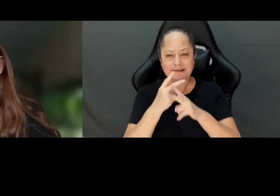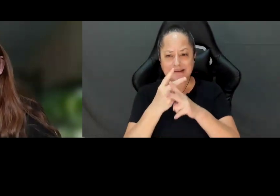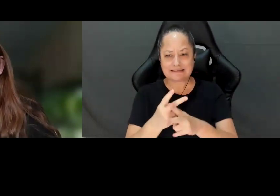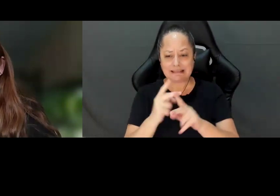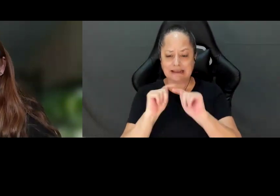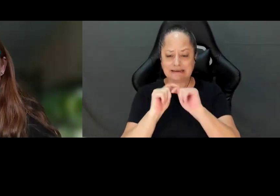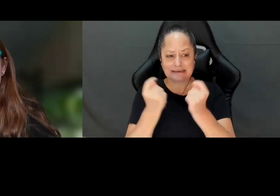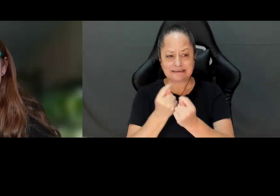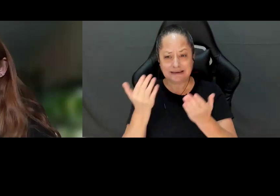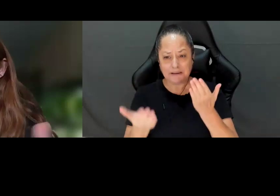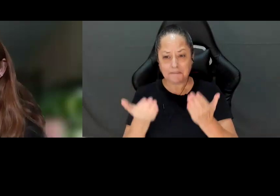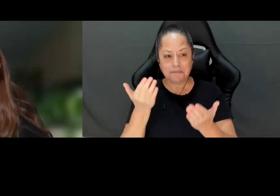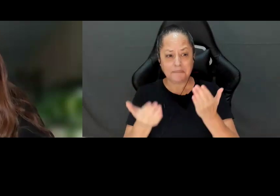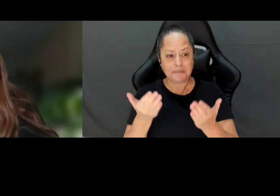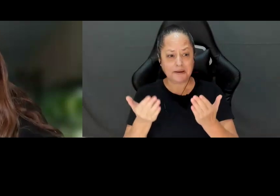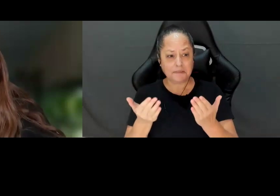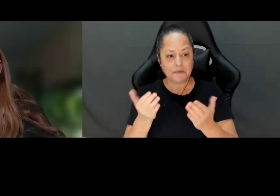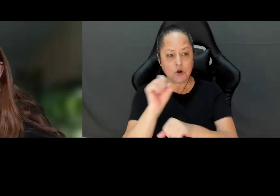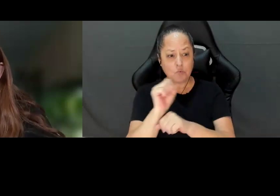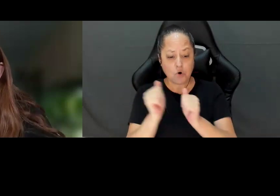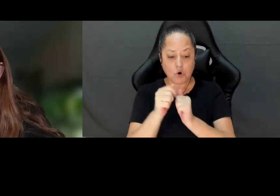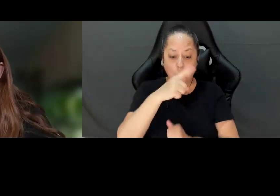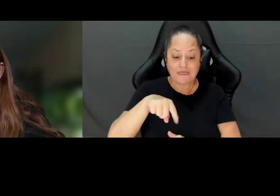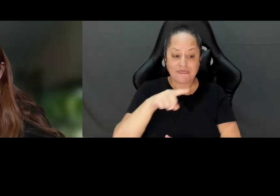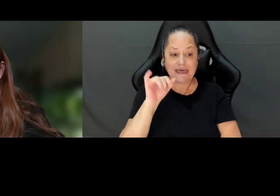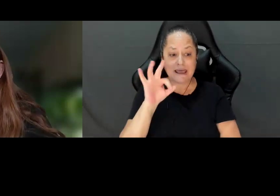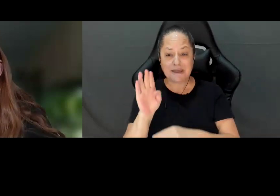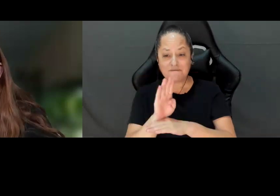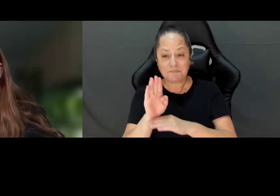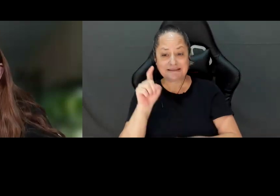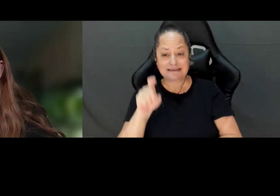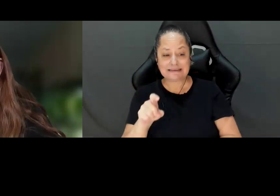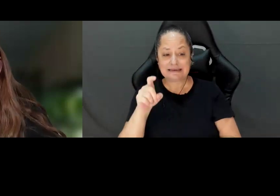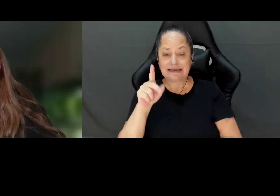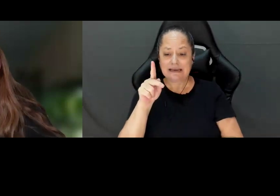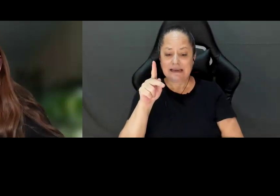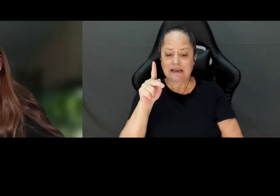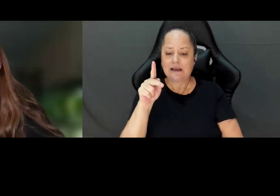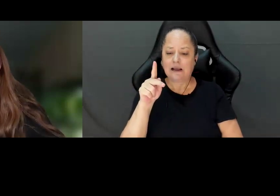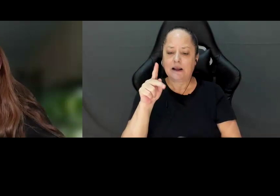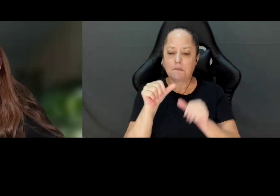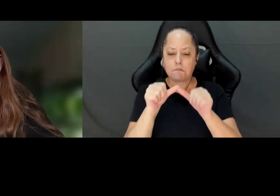We might work with them if a business needs permanent working capital and they need to